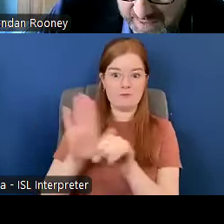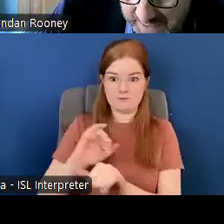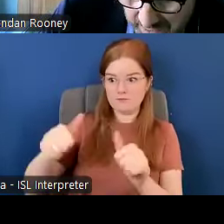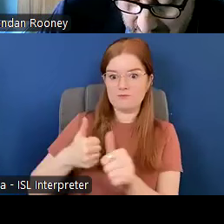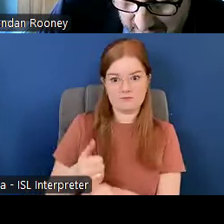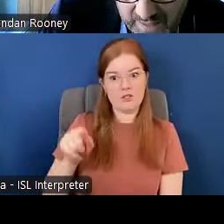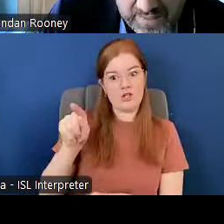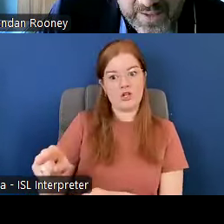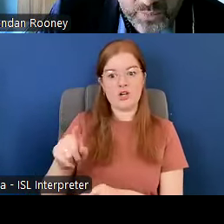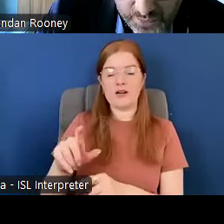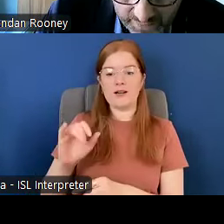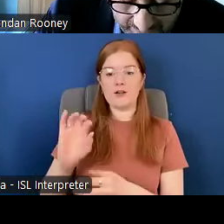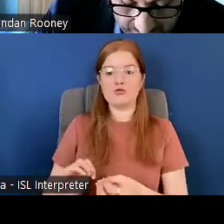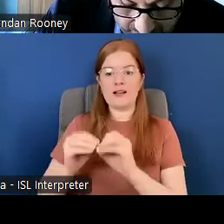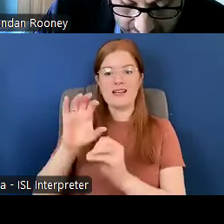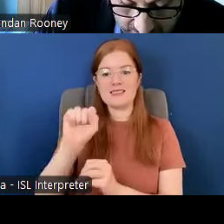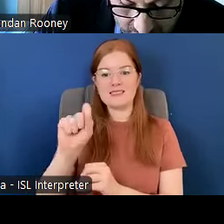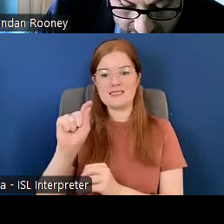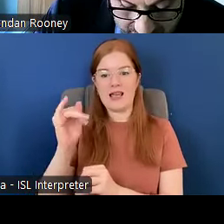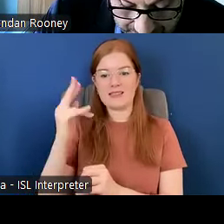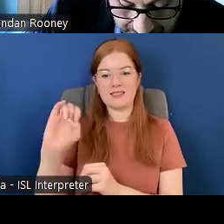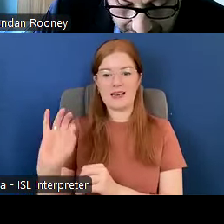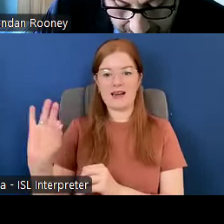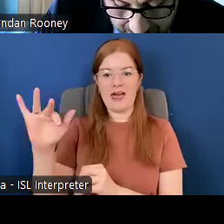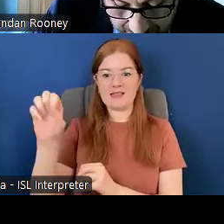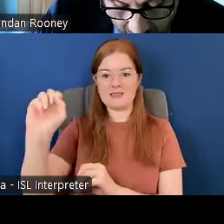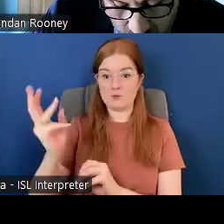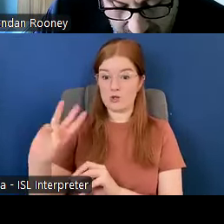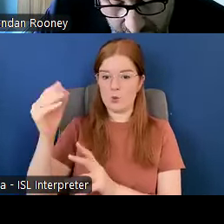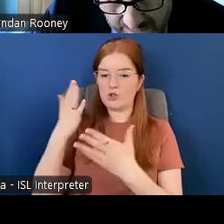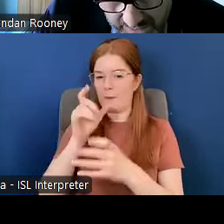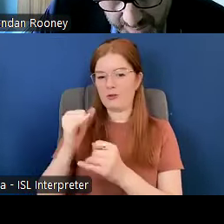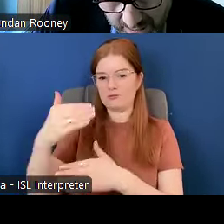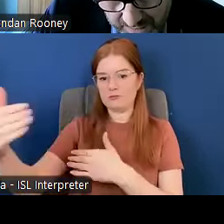her stained glass design, which we'll get to in due course. Hone's impulse to depart